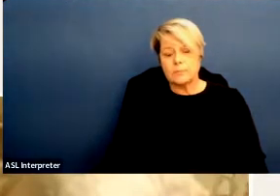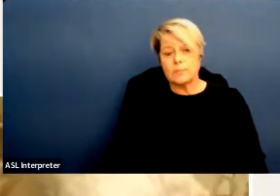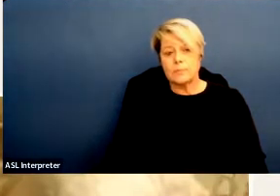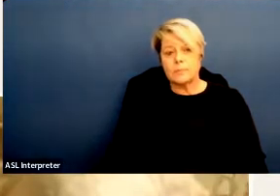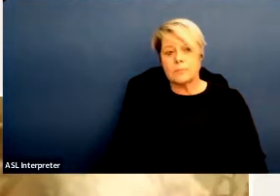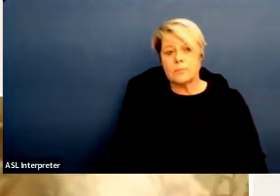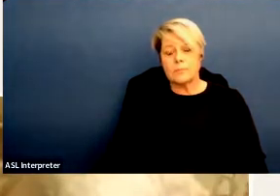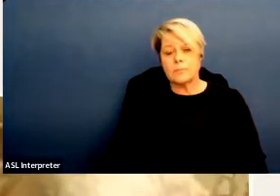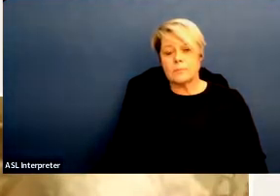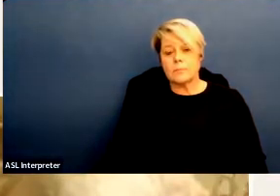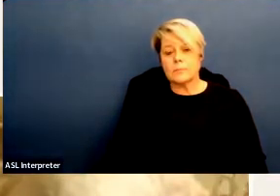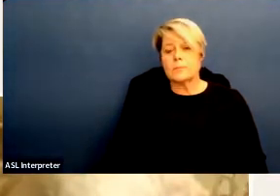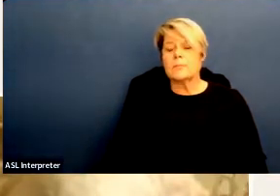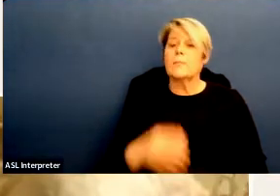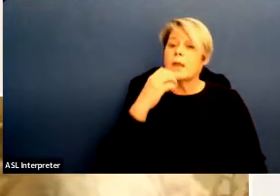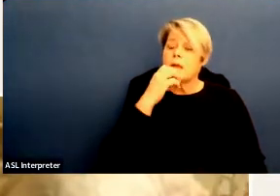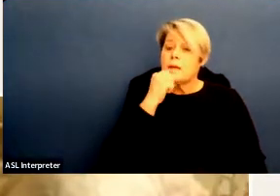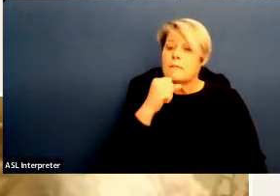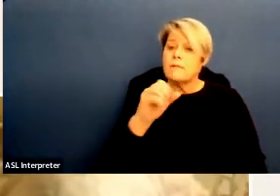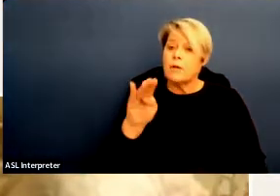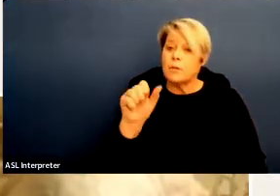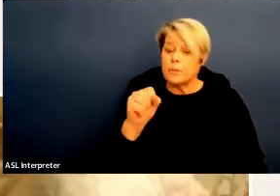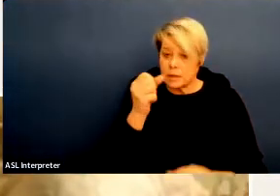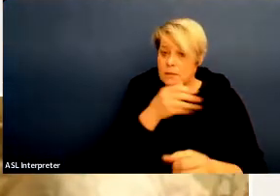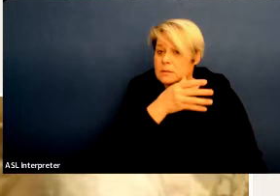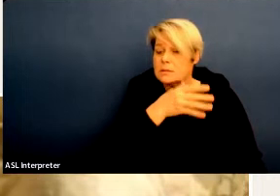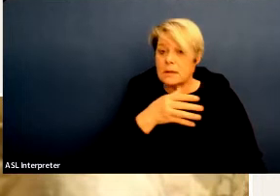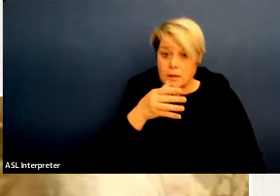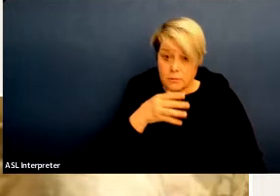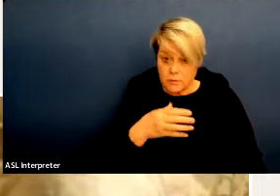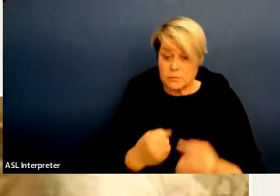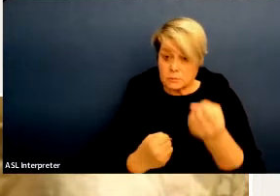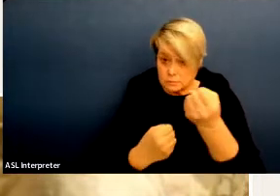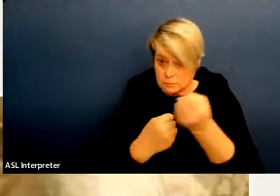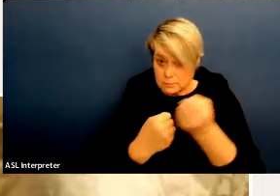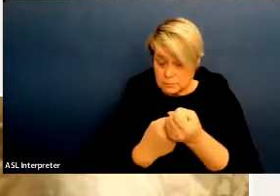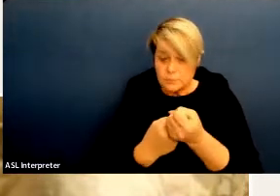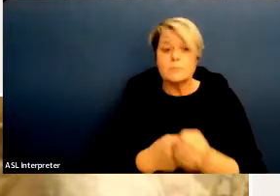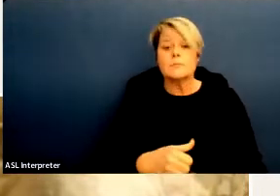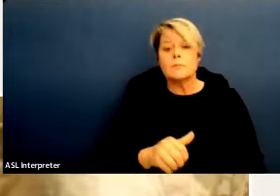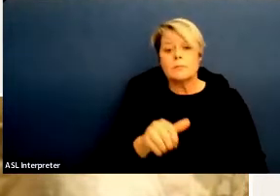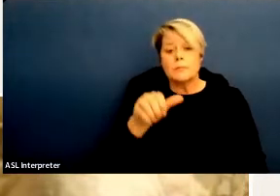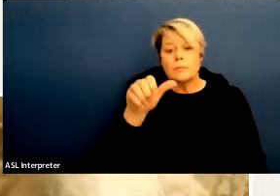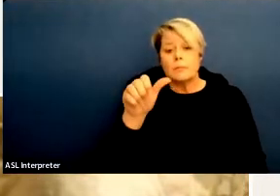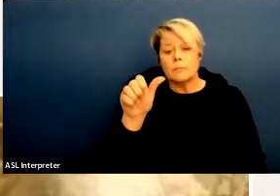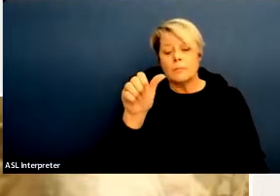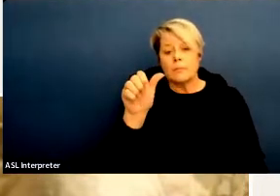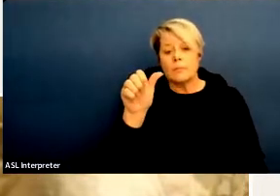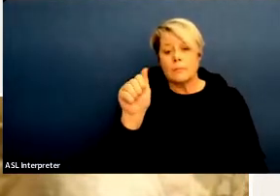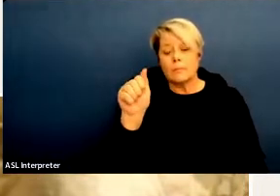value-based food chains and again the tutorials. So information that supports value based.